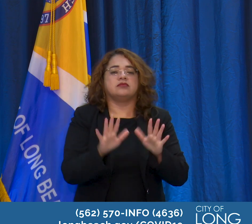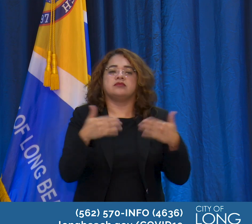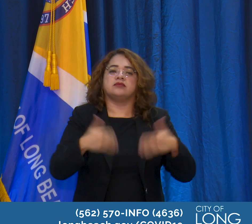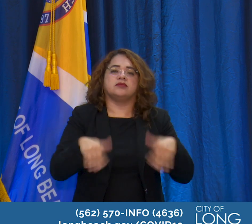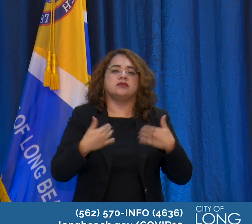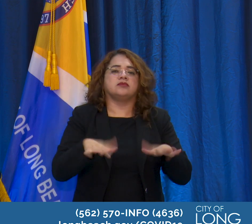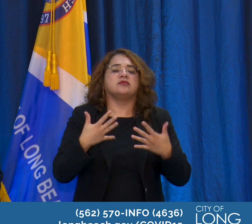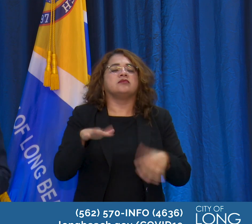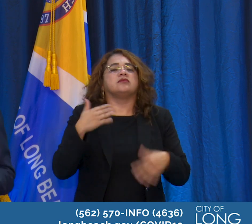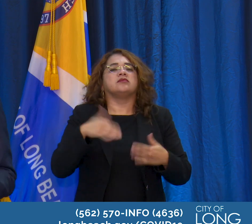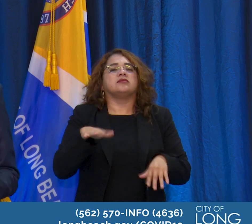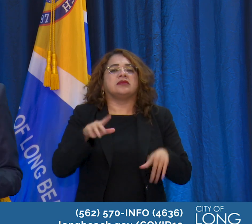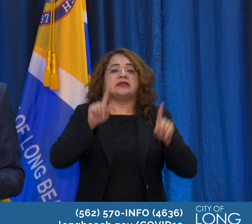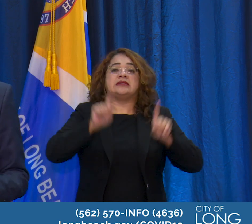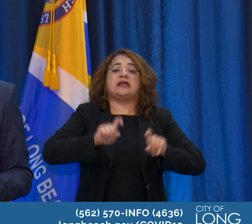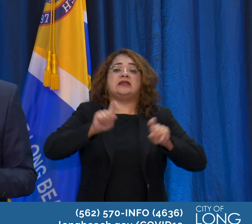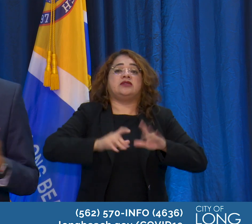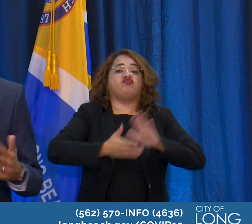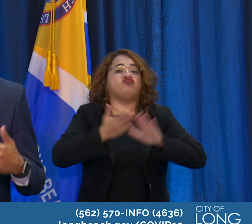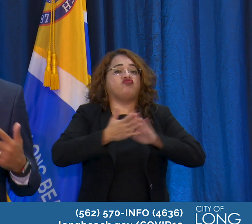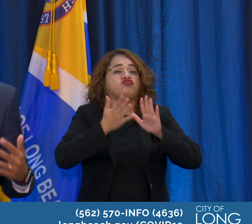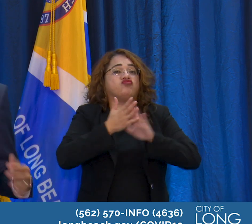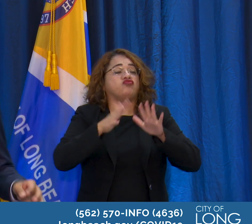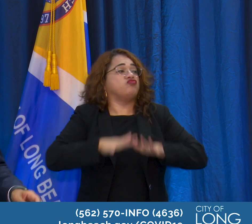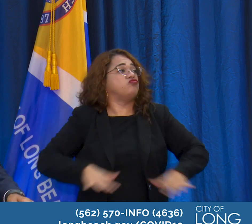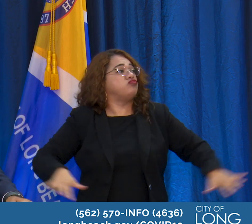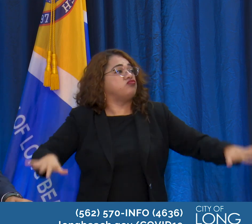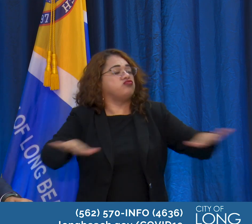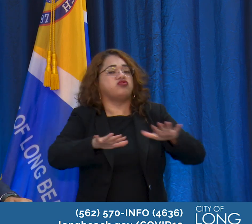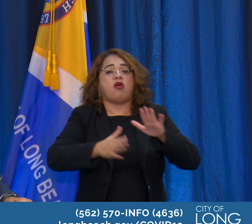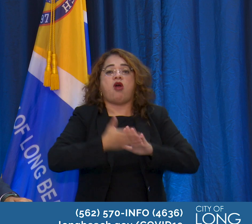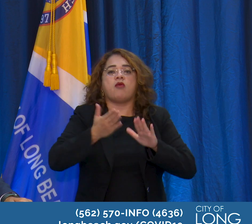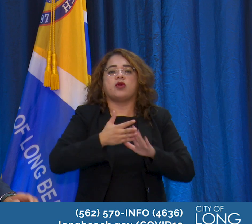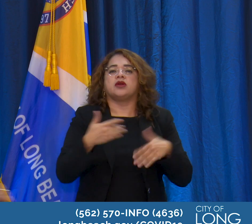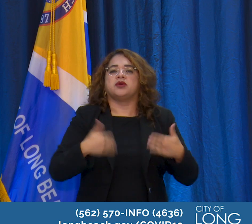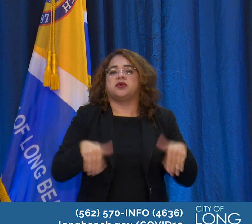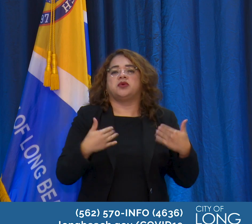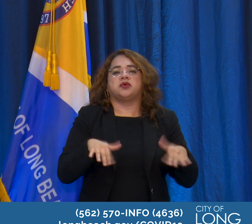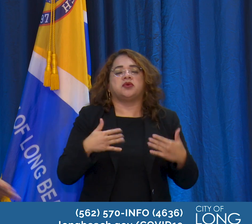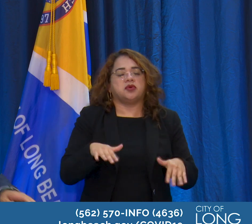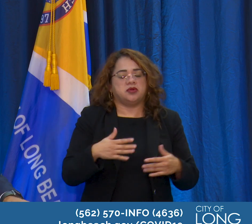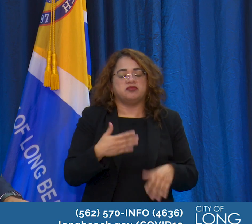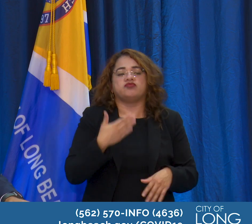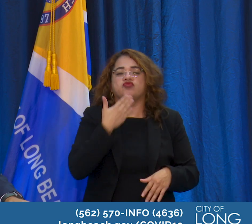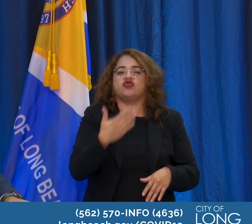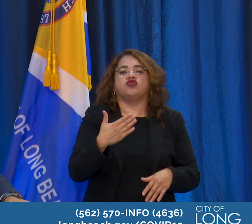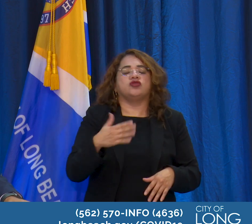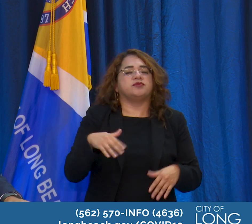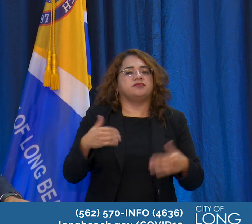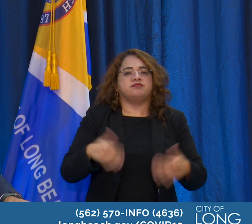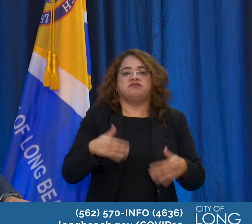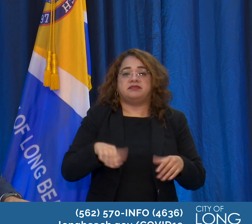robust testing operations of any city our size in the state, probably anywhere.